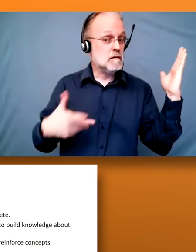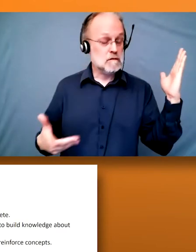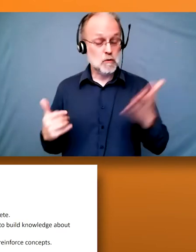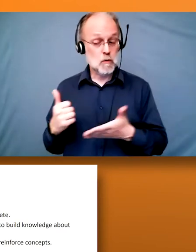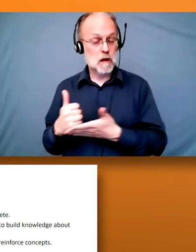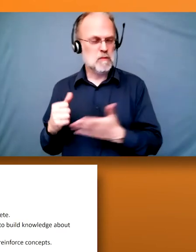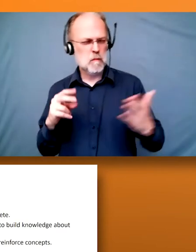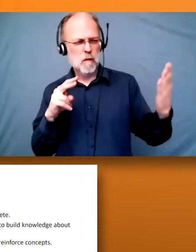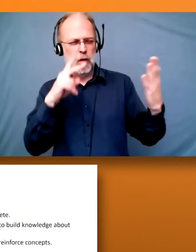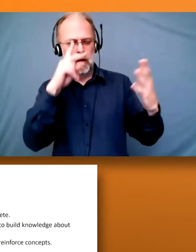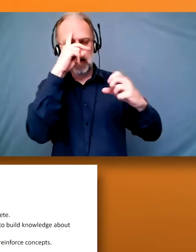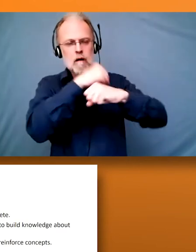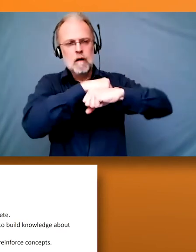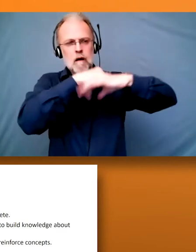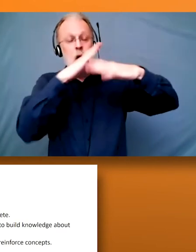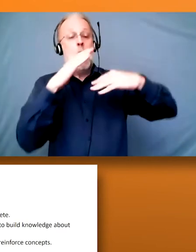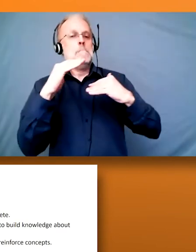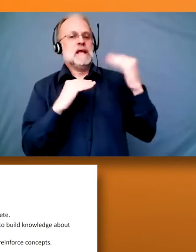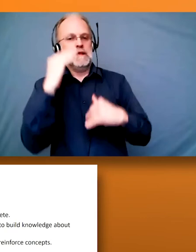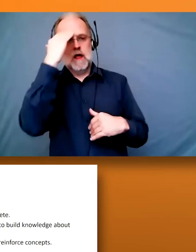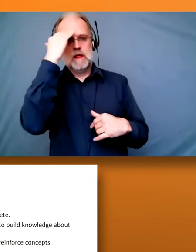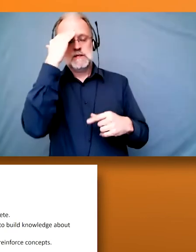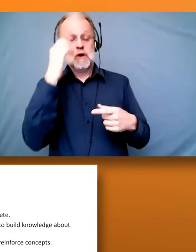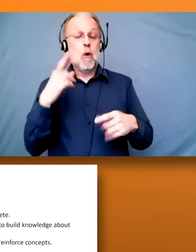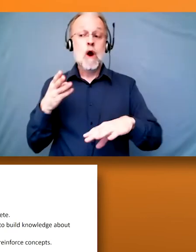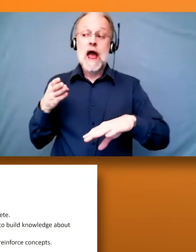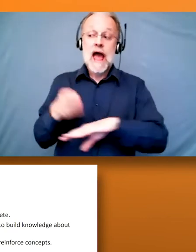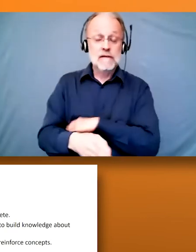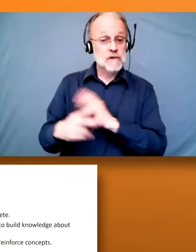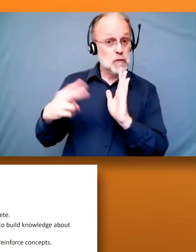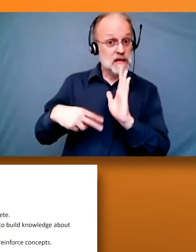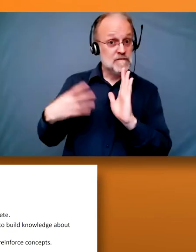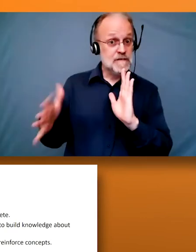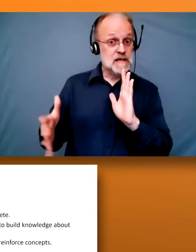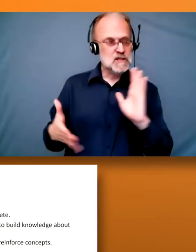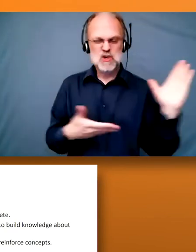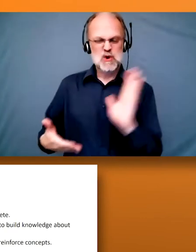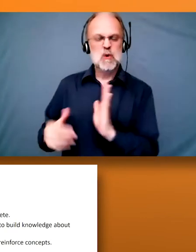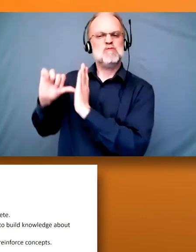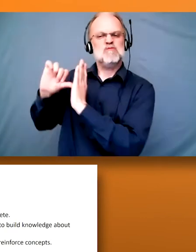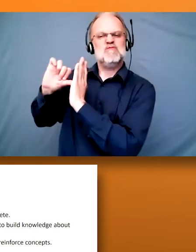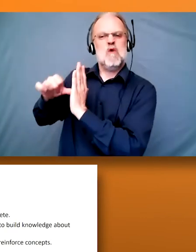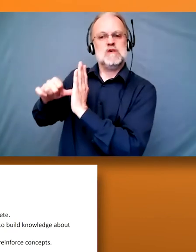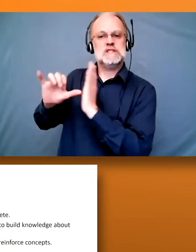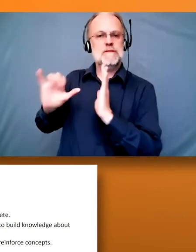to help them kind of build knowledge or you can use it after they read to reinforce that knowledge.